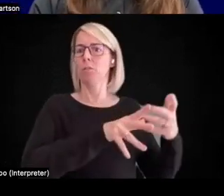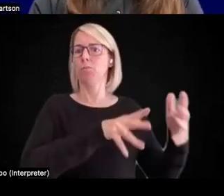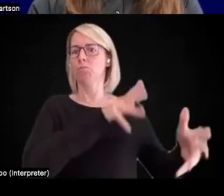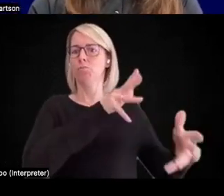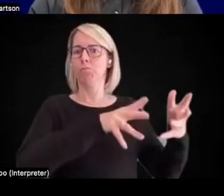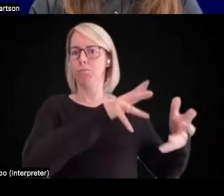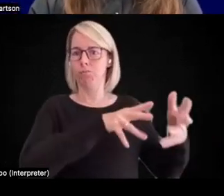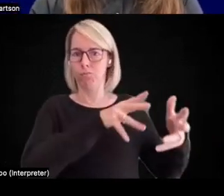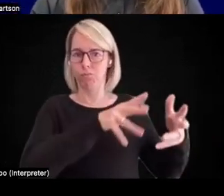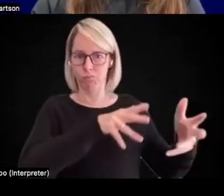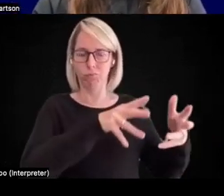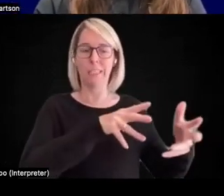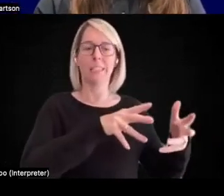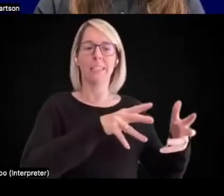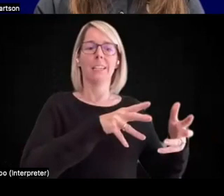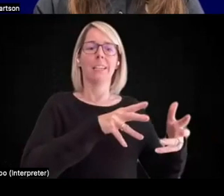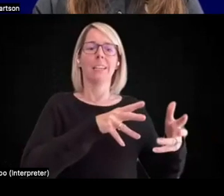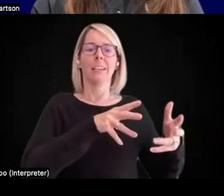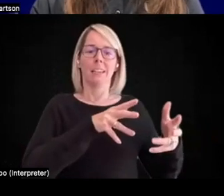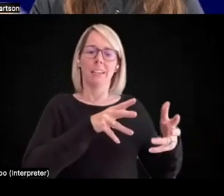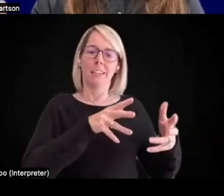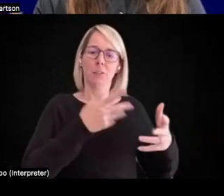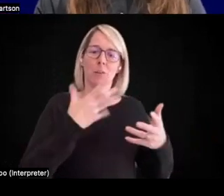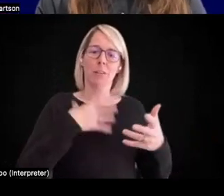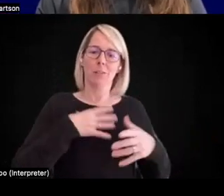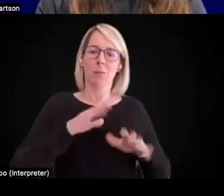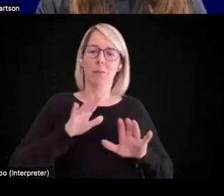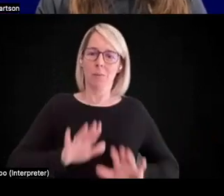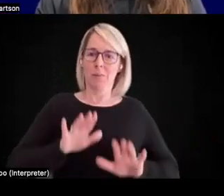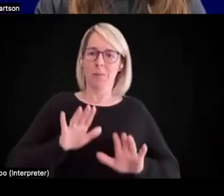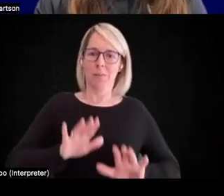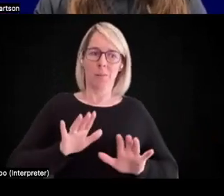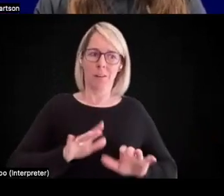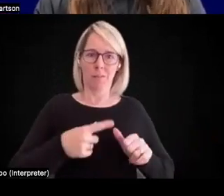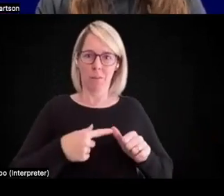get an opportunity to respond as well, but that response has to be done in a way that